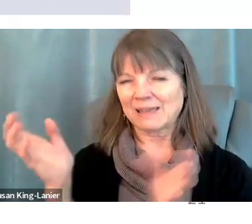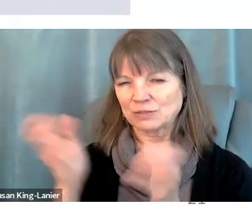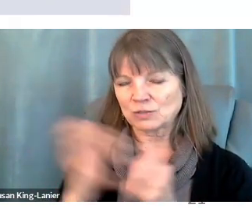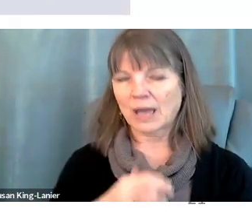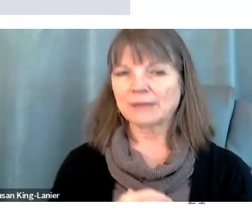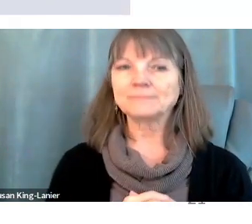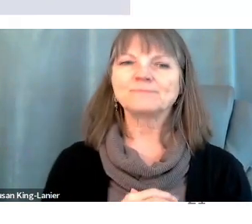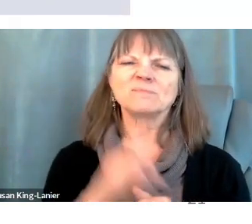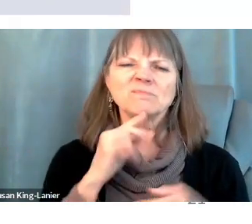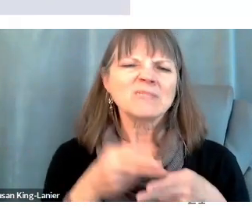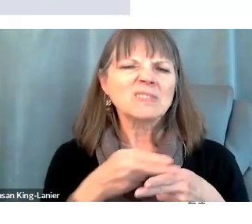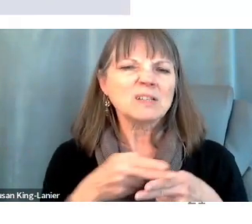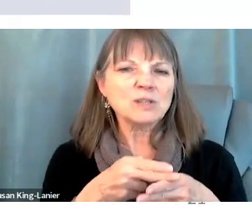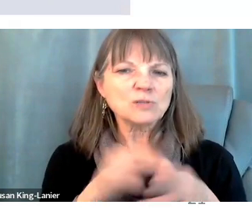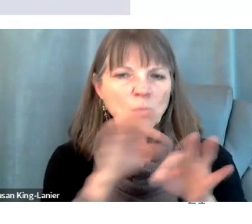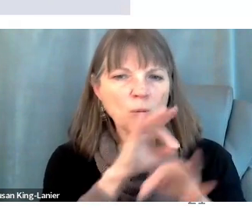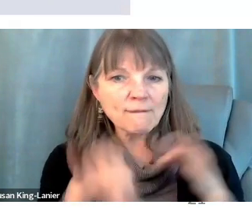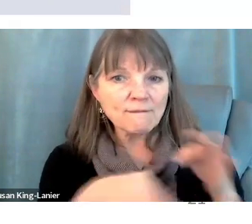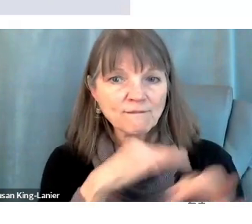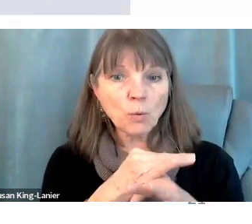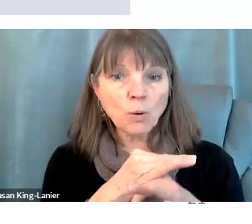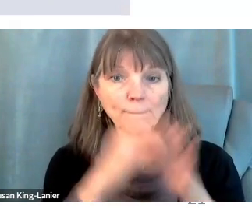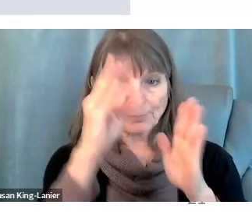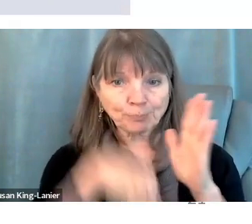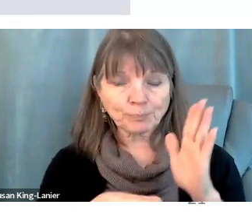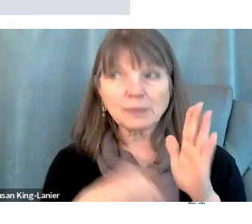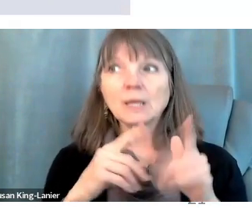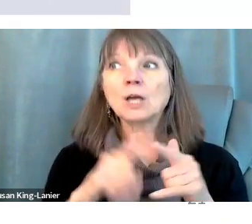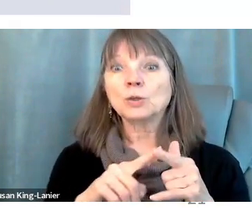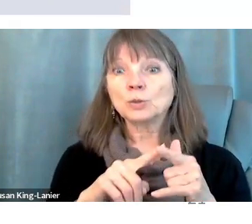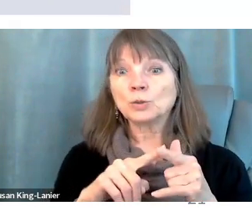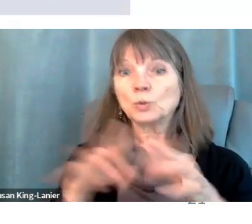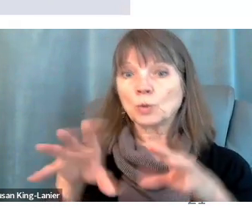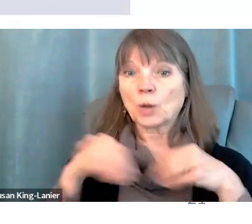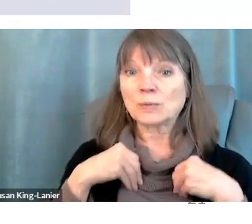There will be a short form to fill out and submit and then you will receive a